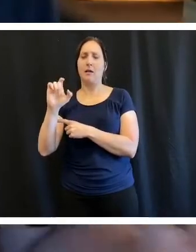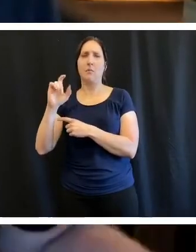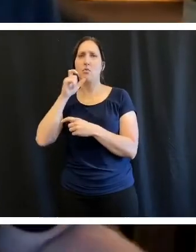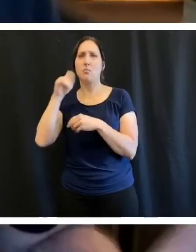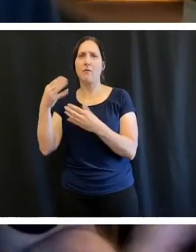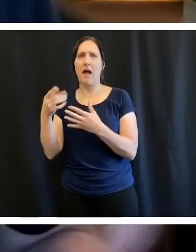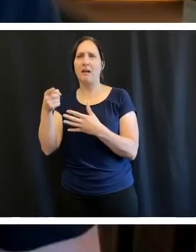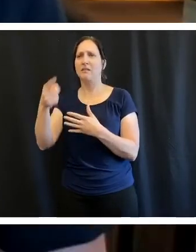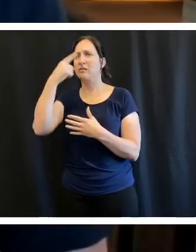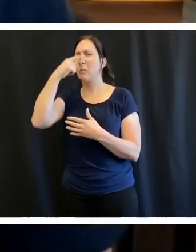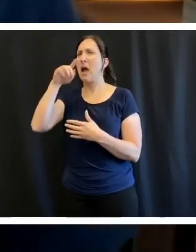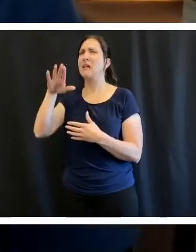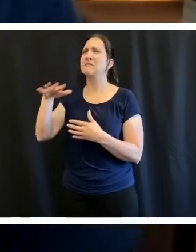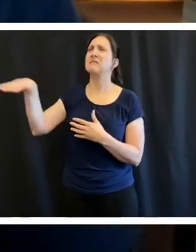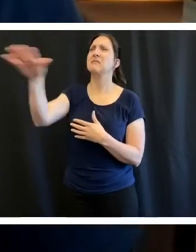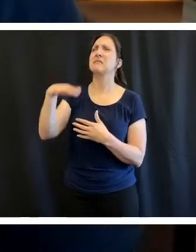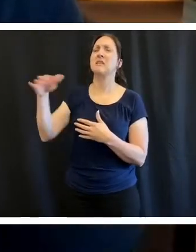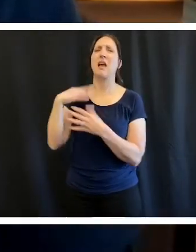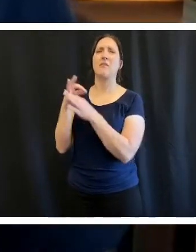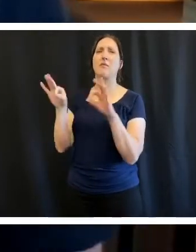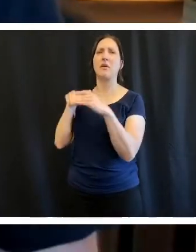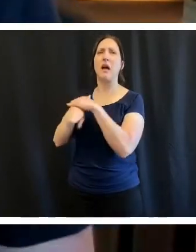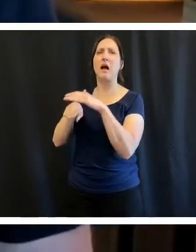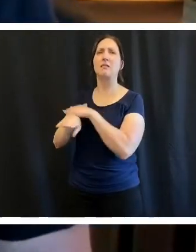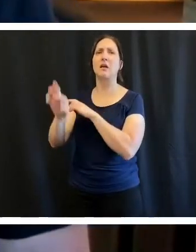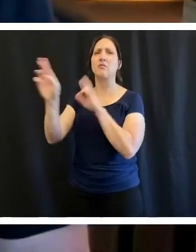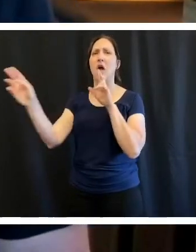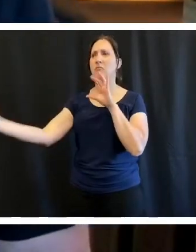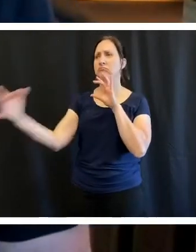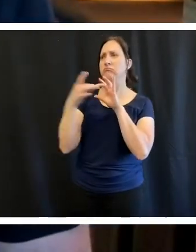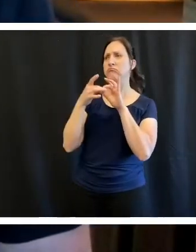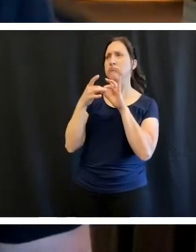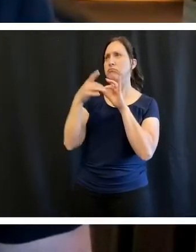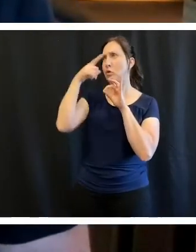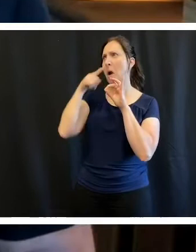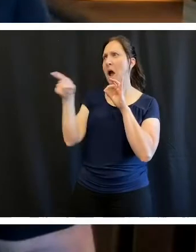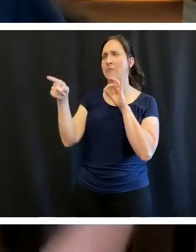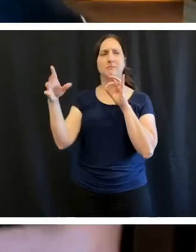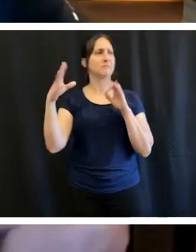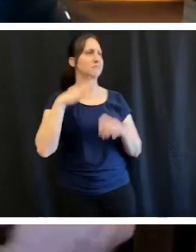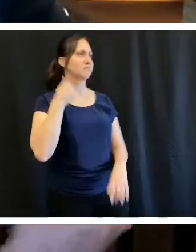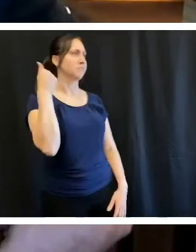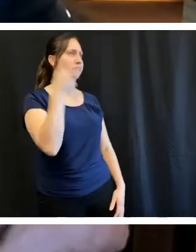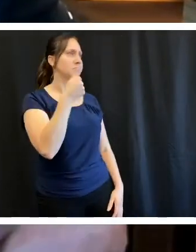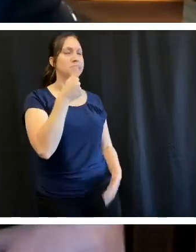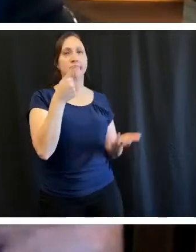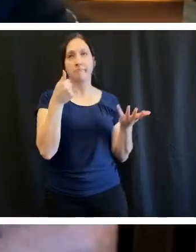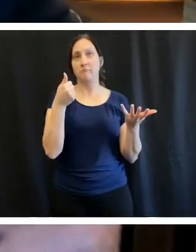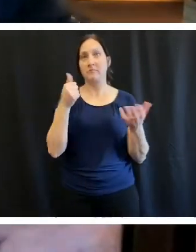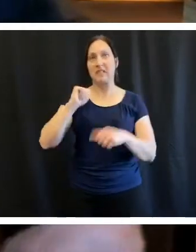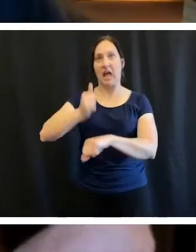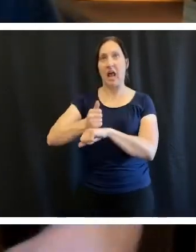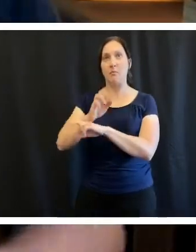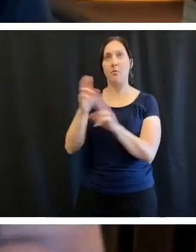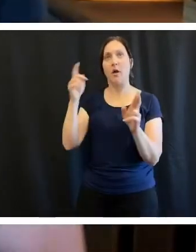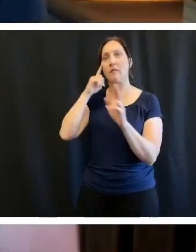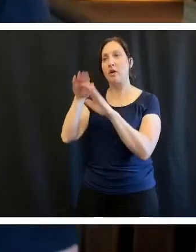so that they could connect into the municipal WiFi, the municipal internet service.